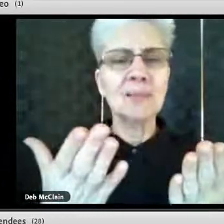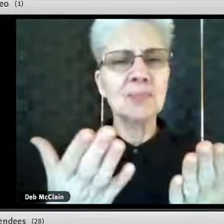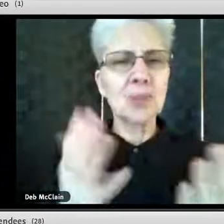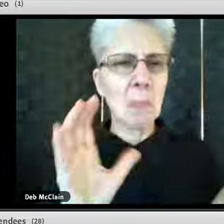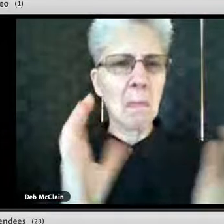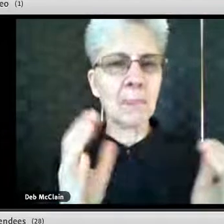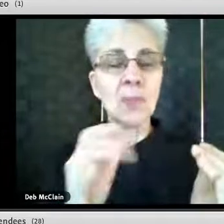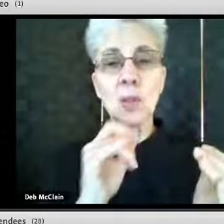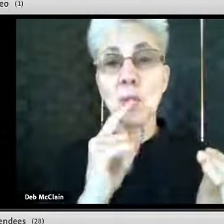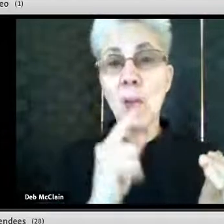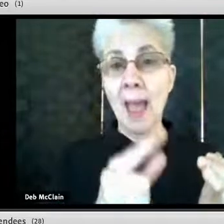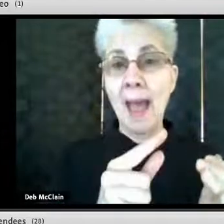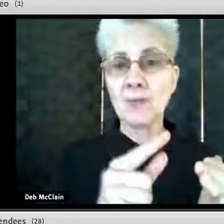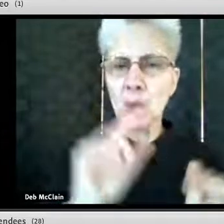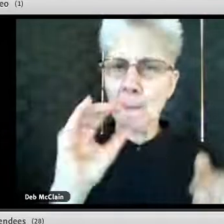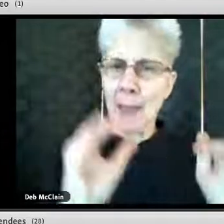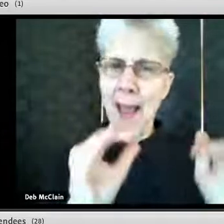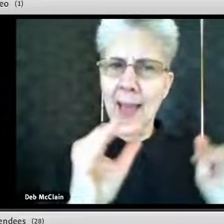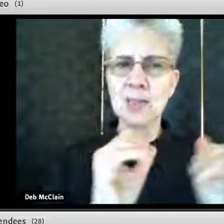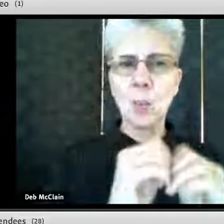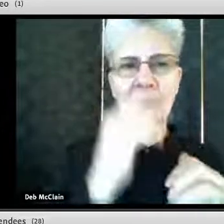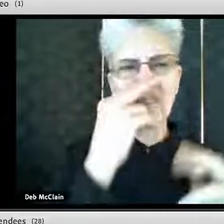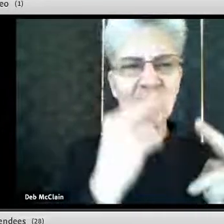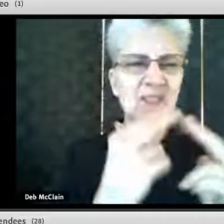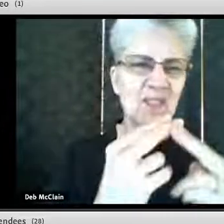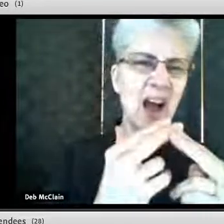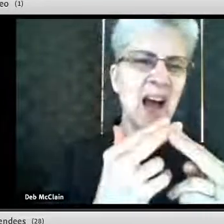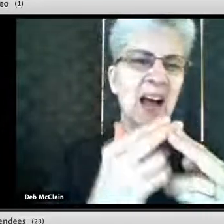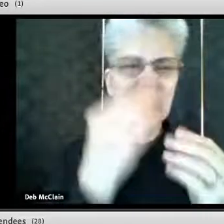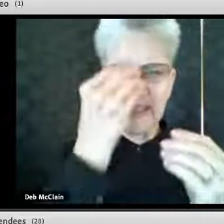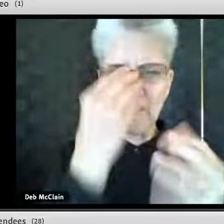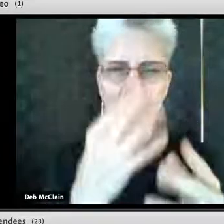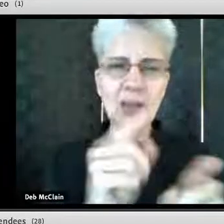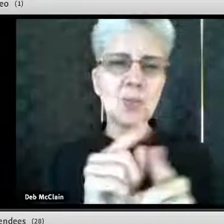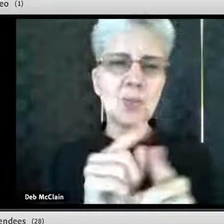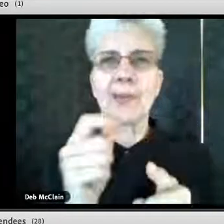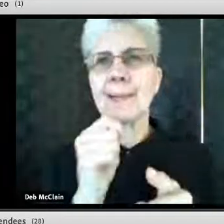And then of course, you have to balance it sort of just with some fun content as well, so people don't feel like all they're seeing from you